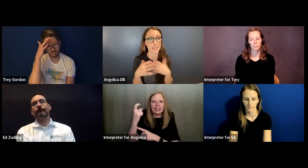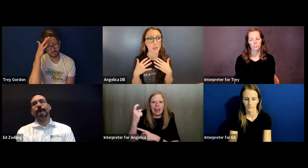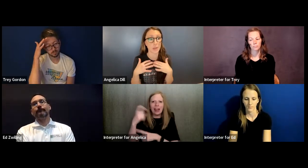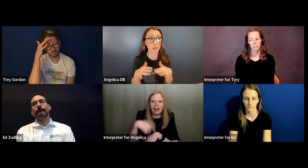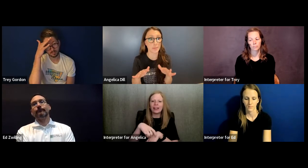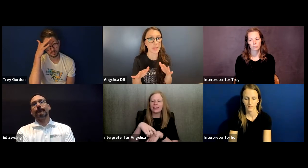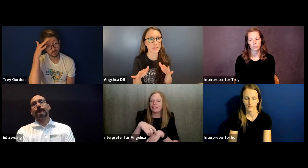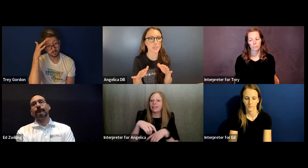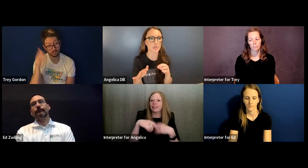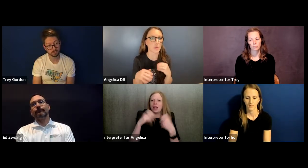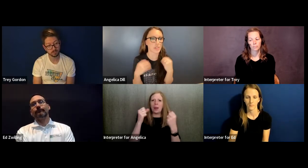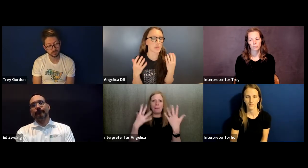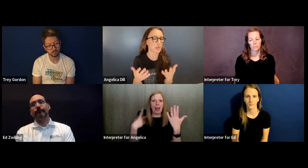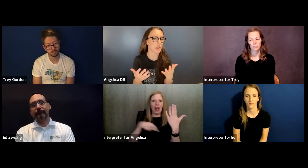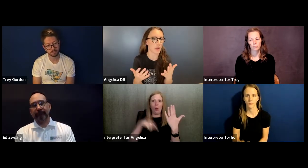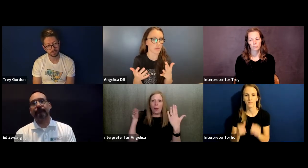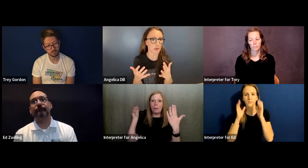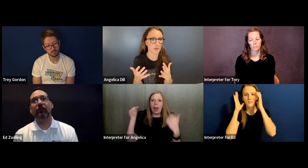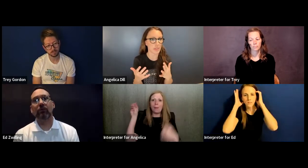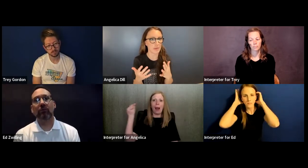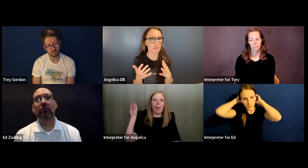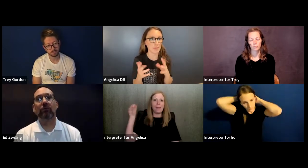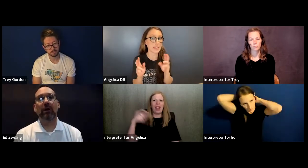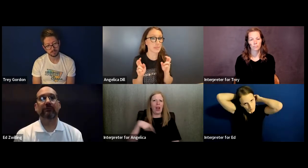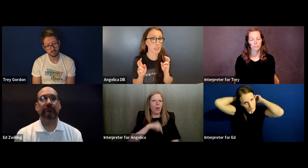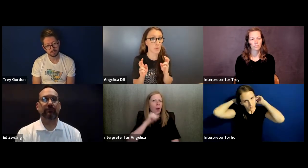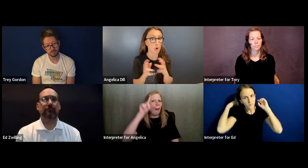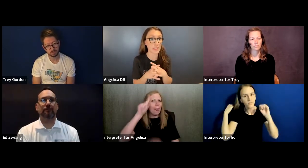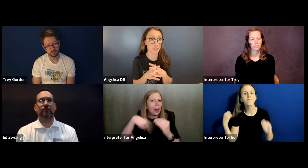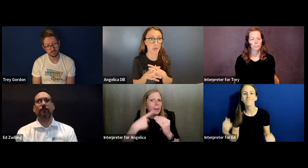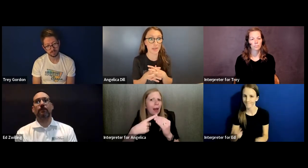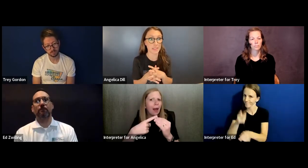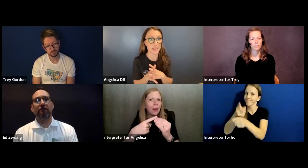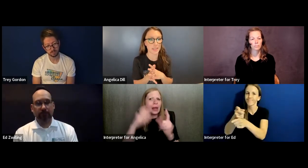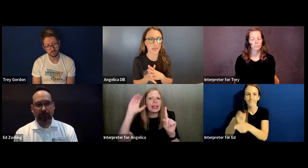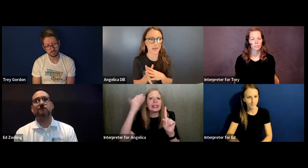that we already pay into that we just don't think about that are maybe a little bit more indirect um